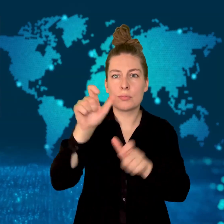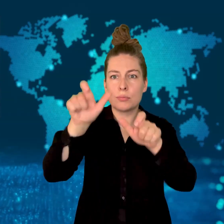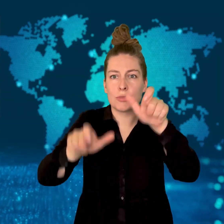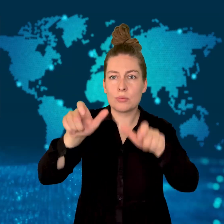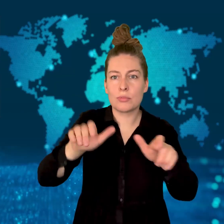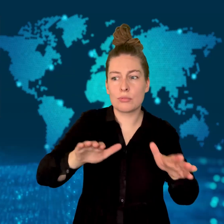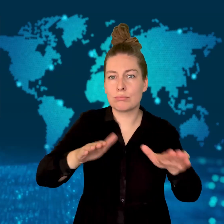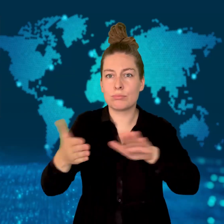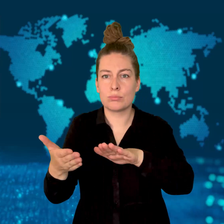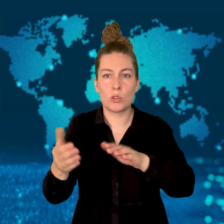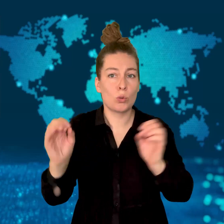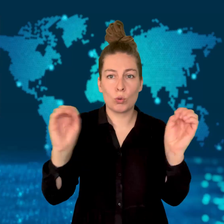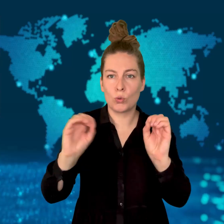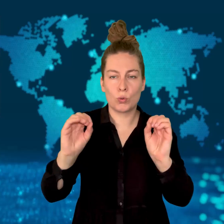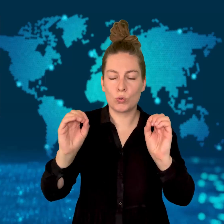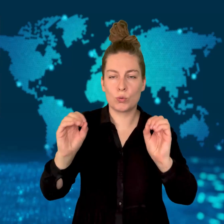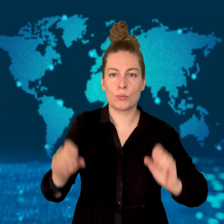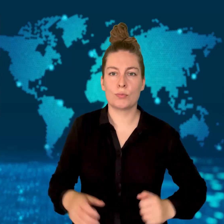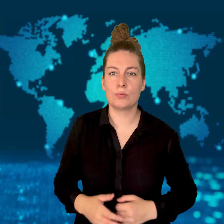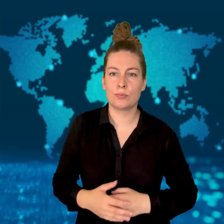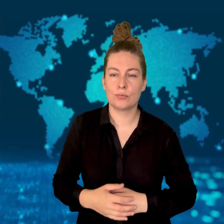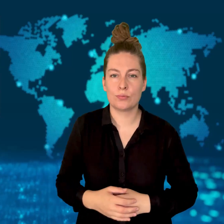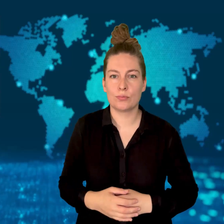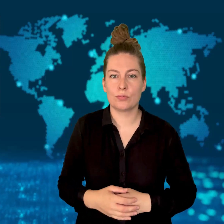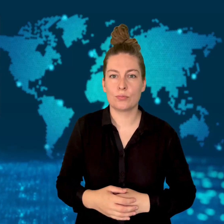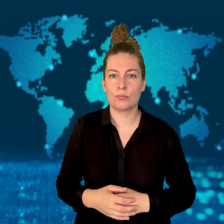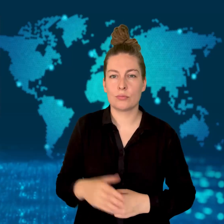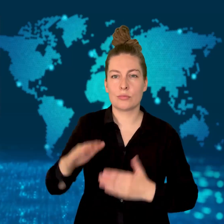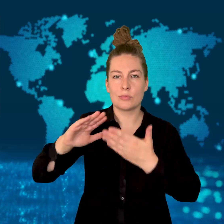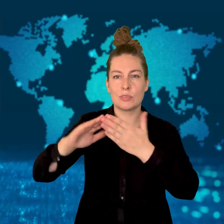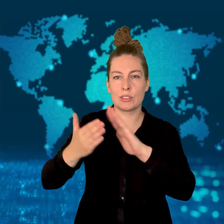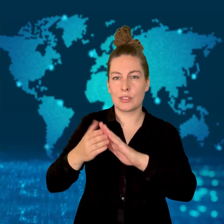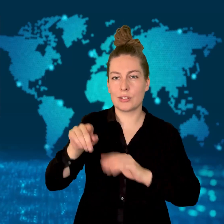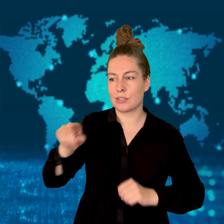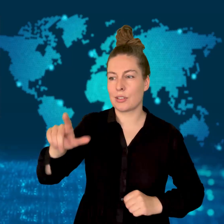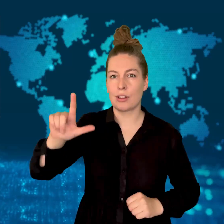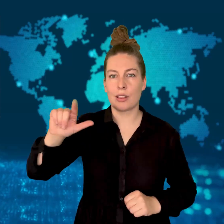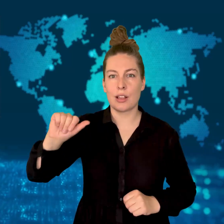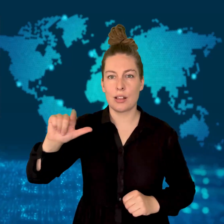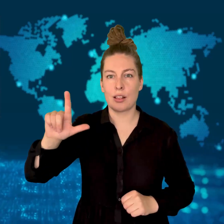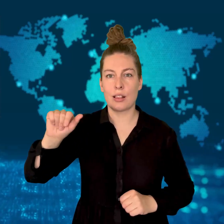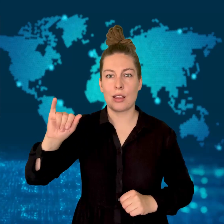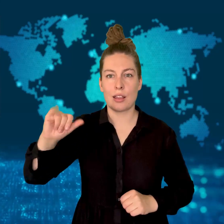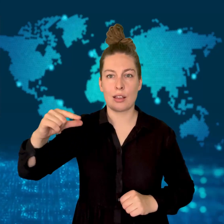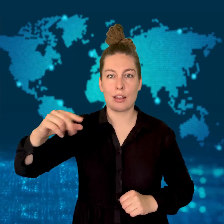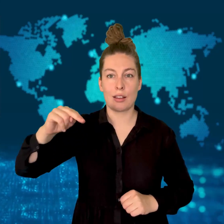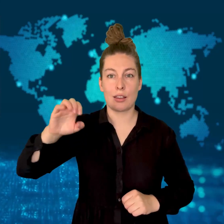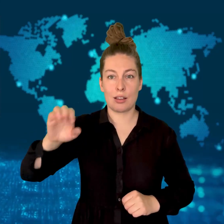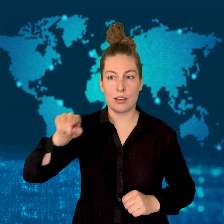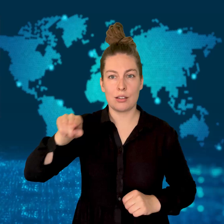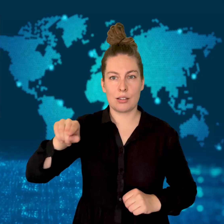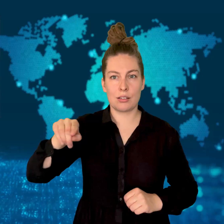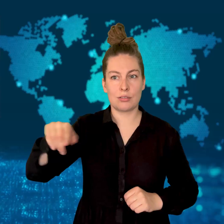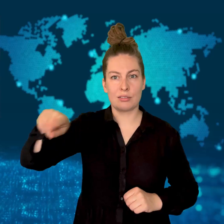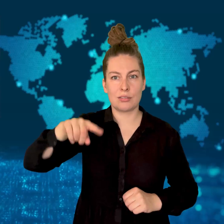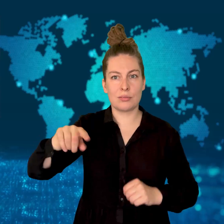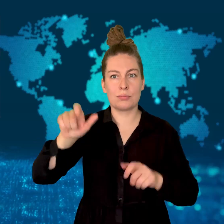the evacuation of around 170 people from the town of La Laigne.